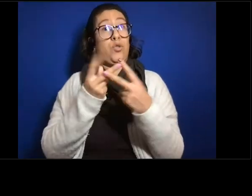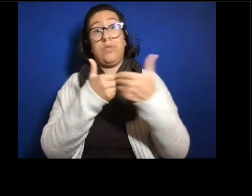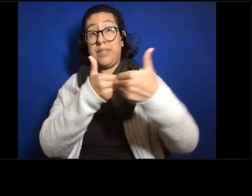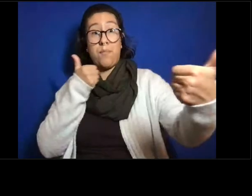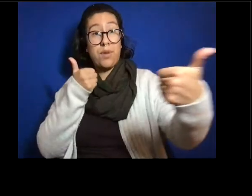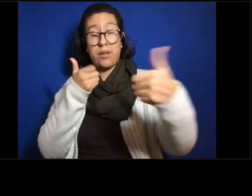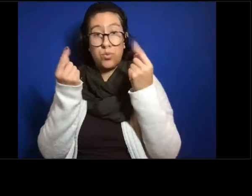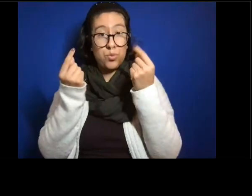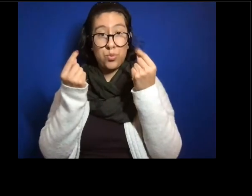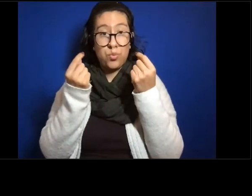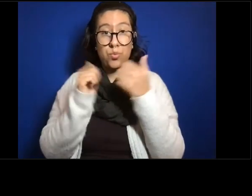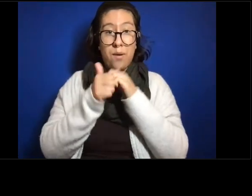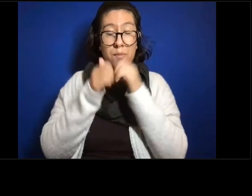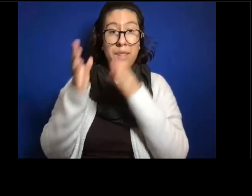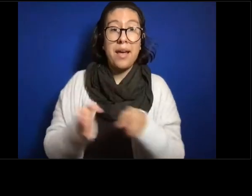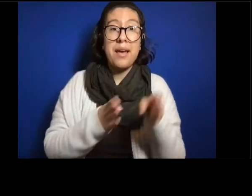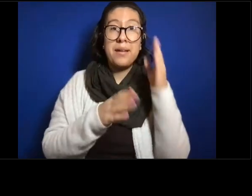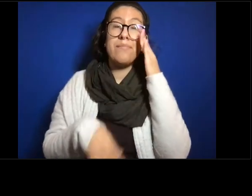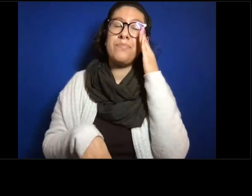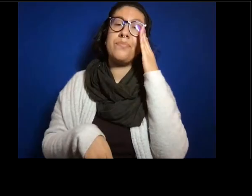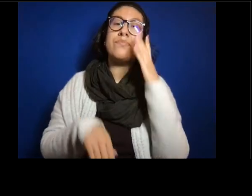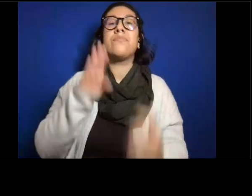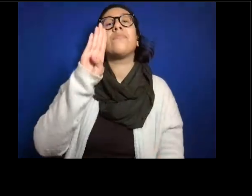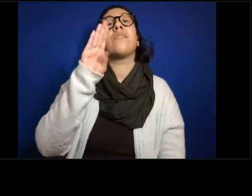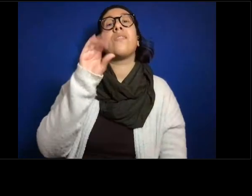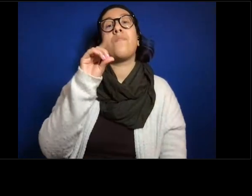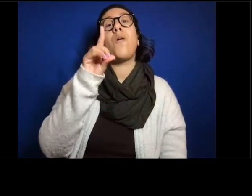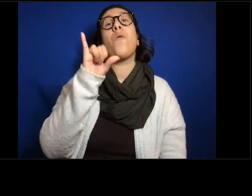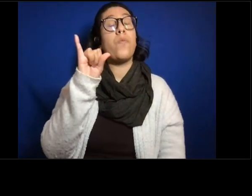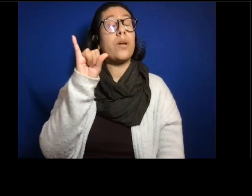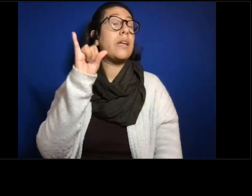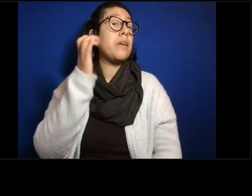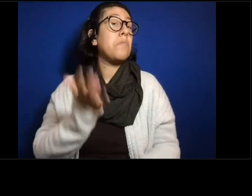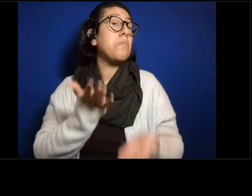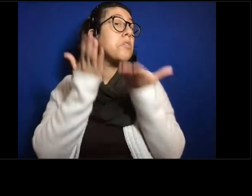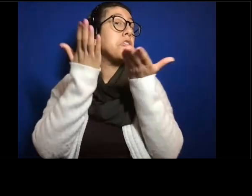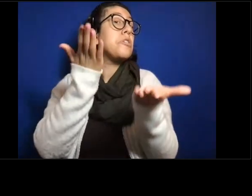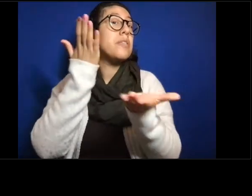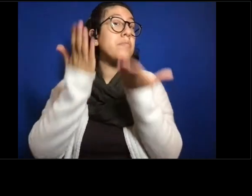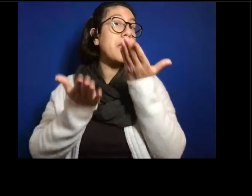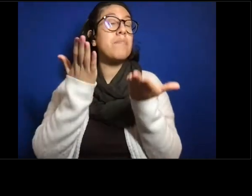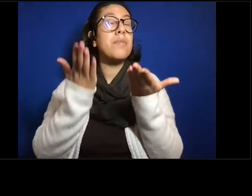So let's see Bodie suggests that maybe you might want to have a bunker